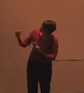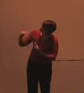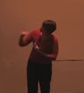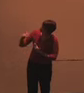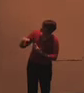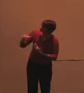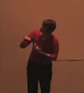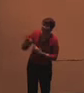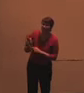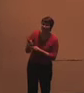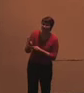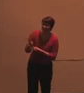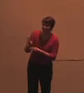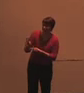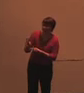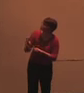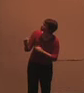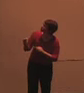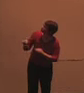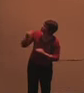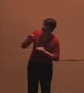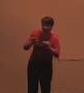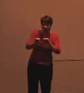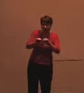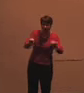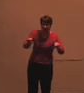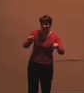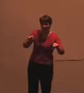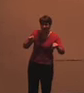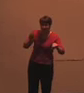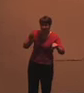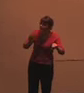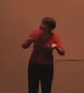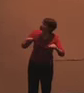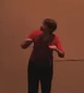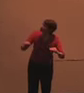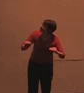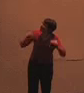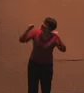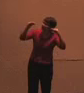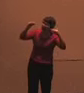But this is a slab. And this is another slab. This is a furniture.